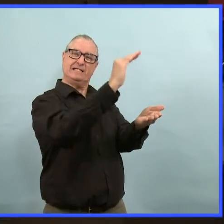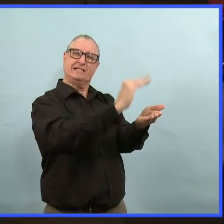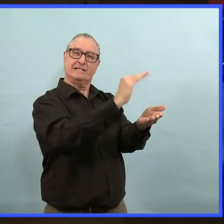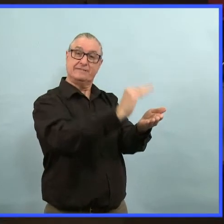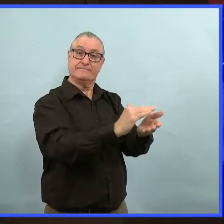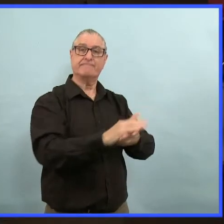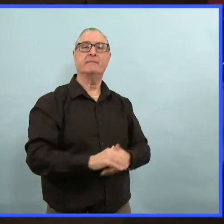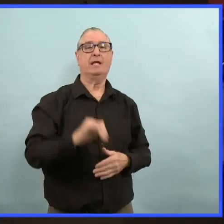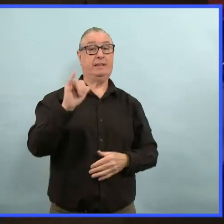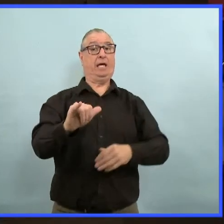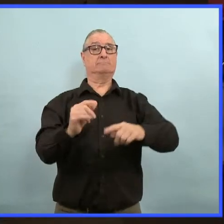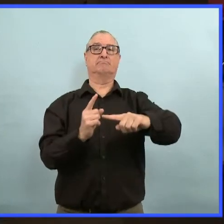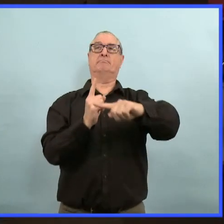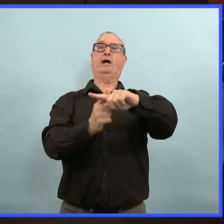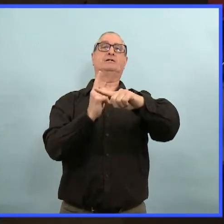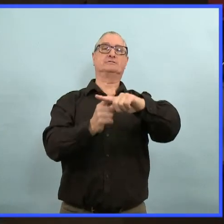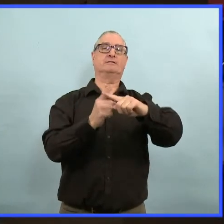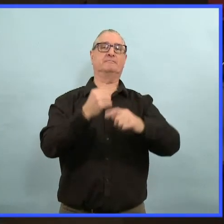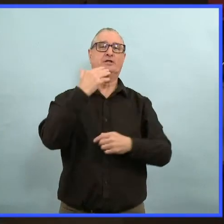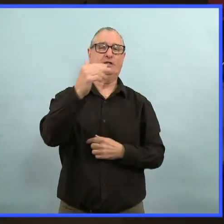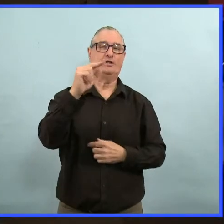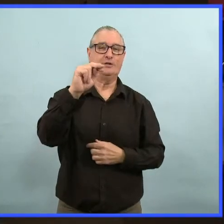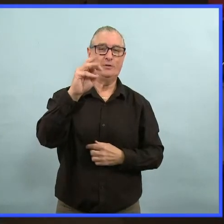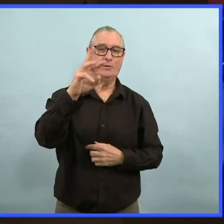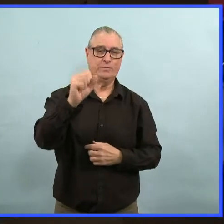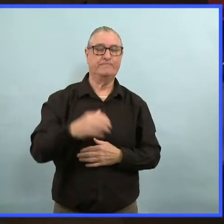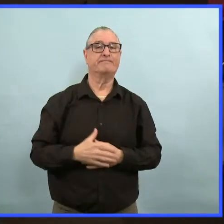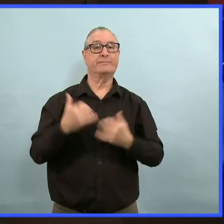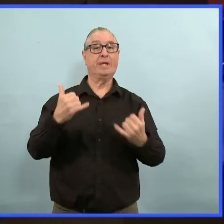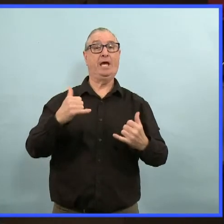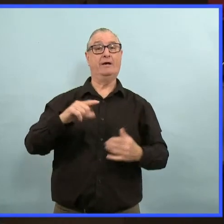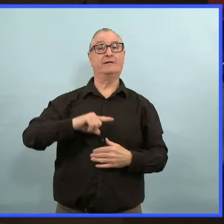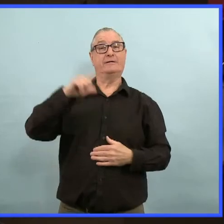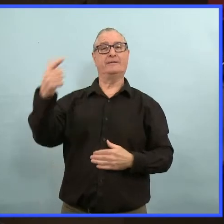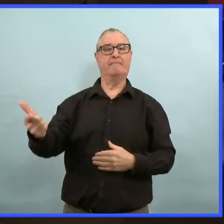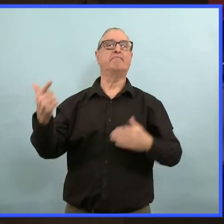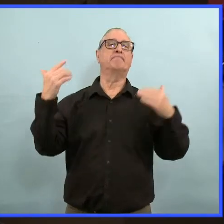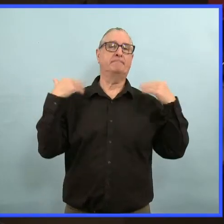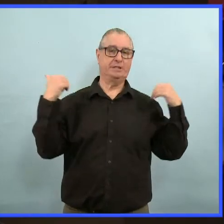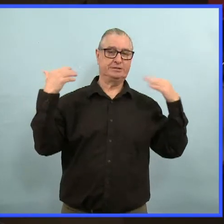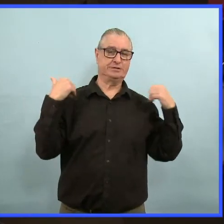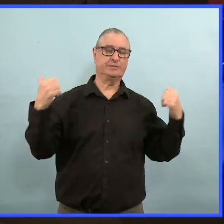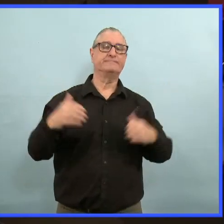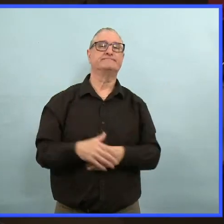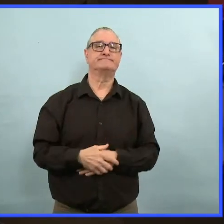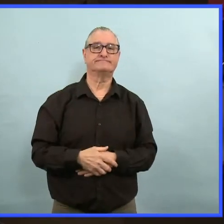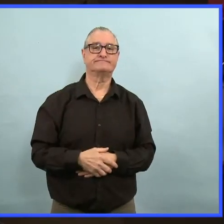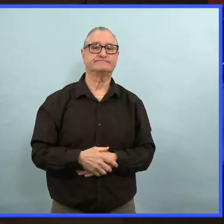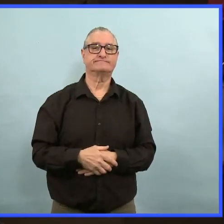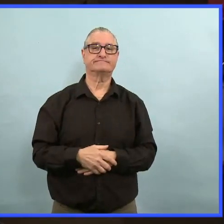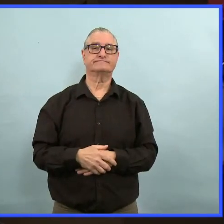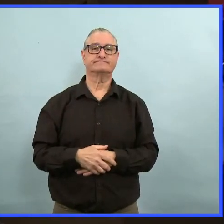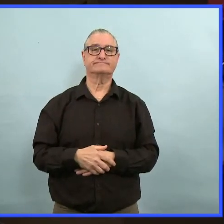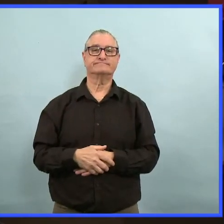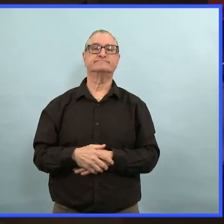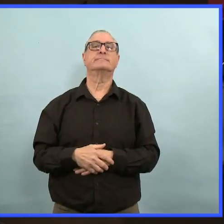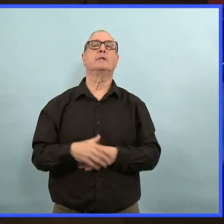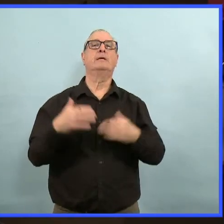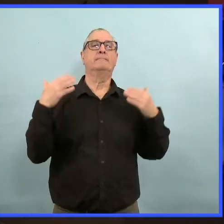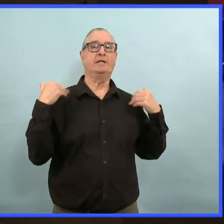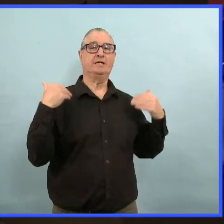the minister uh thank you for that as dr rusin and dr matier stated we continue to see